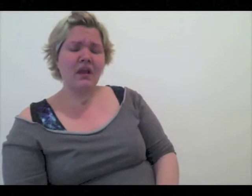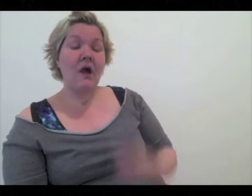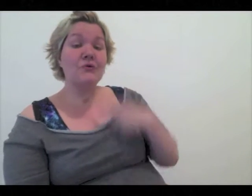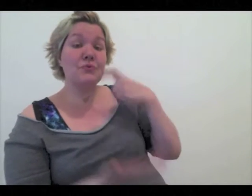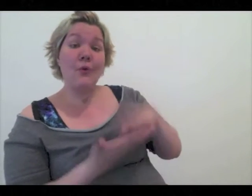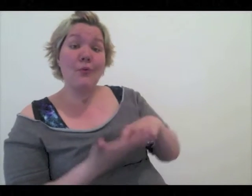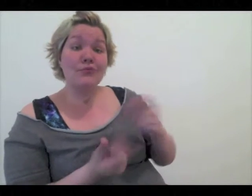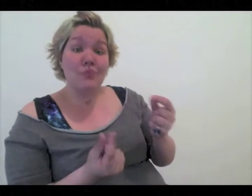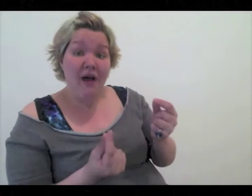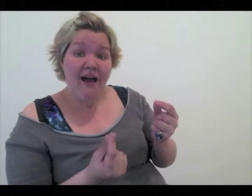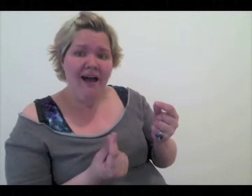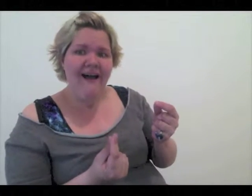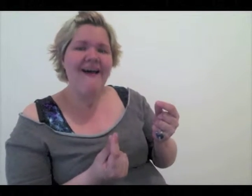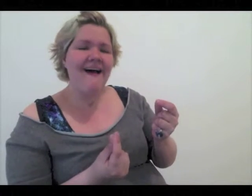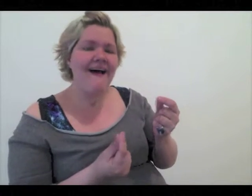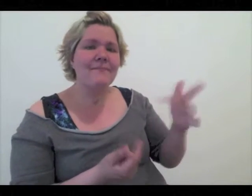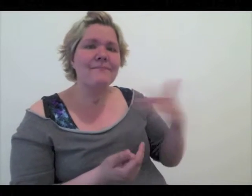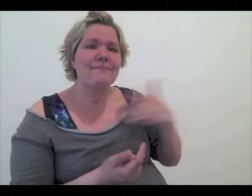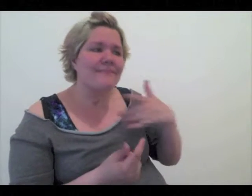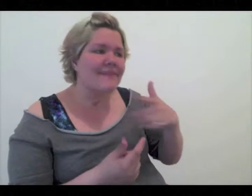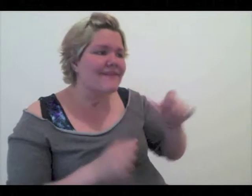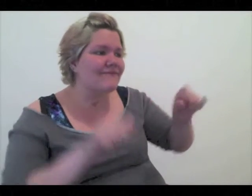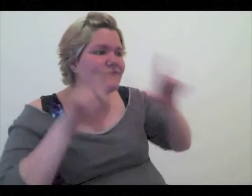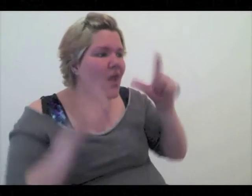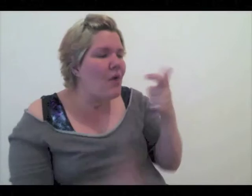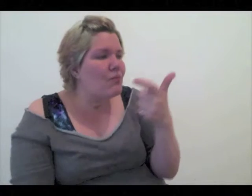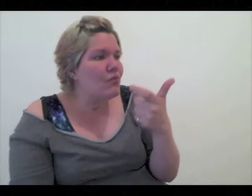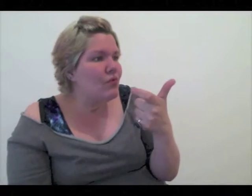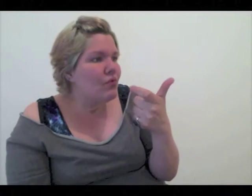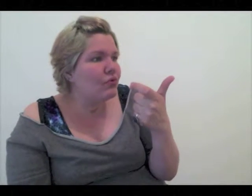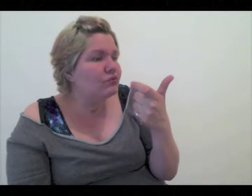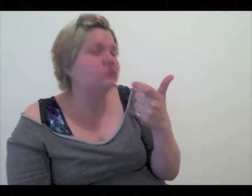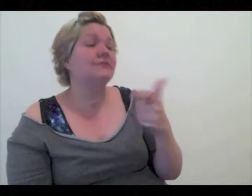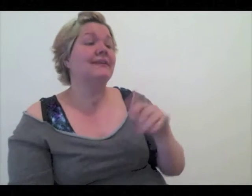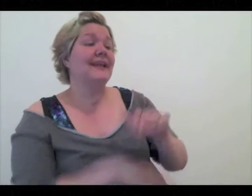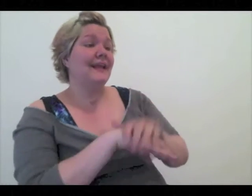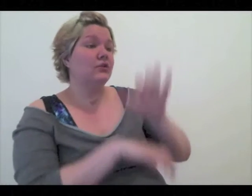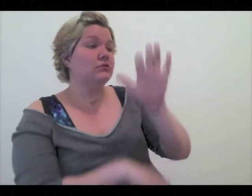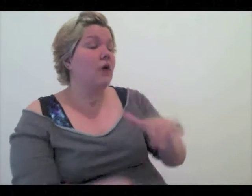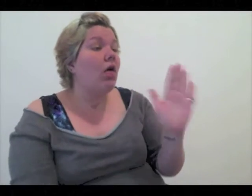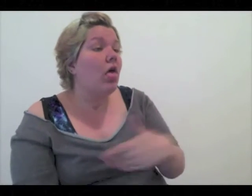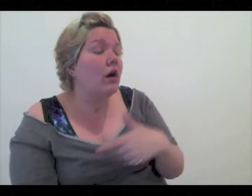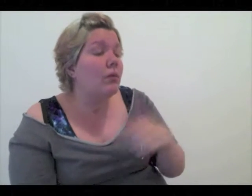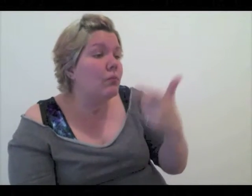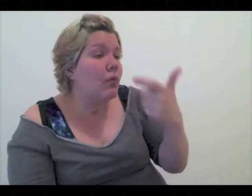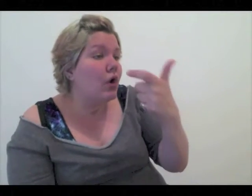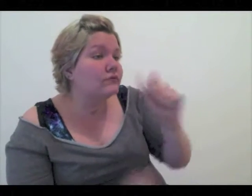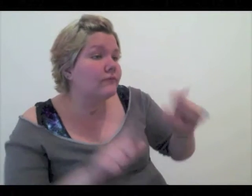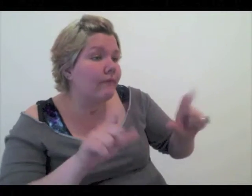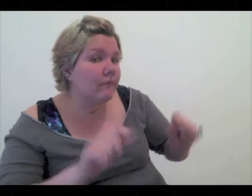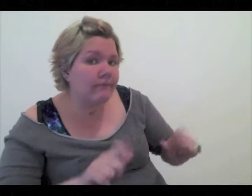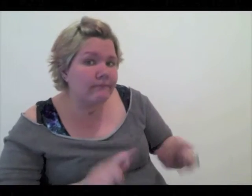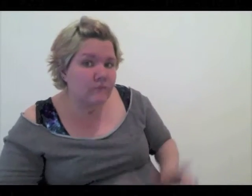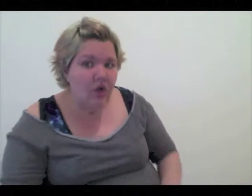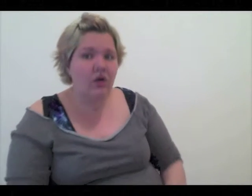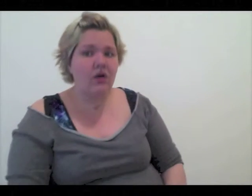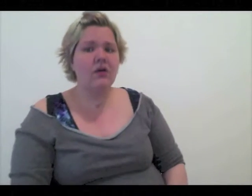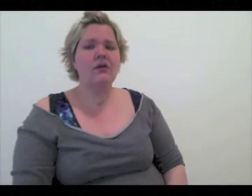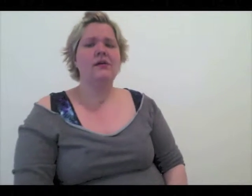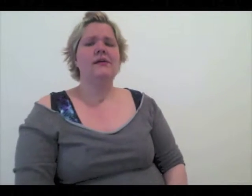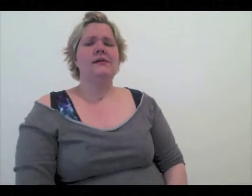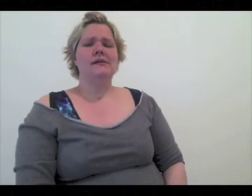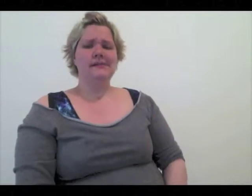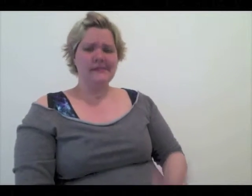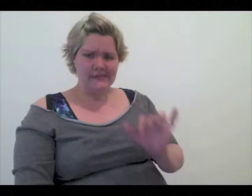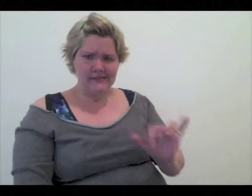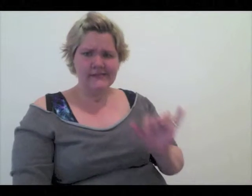I would notice that they would look at the sign language videos instead of text.